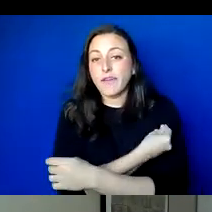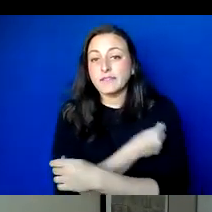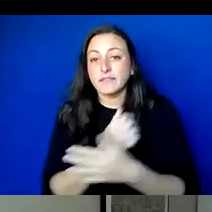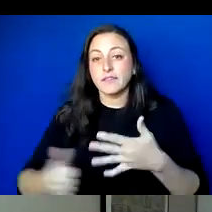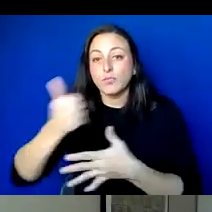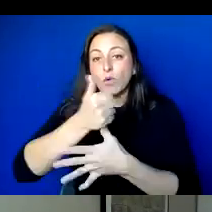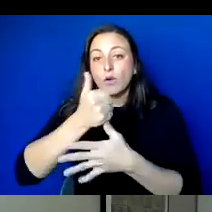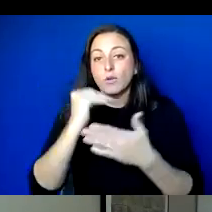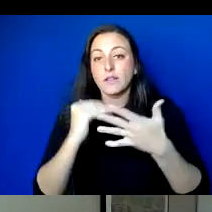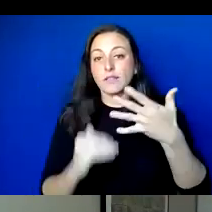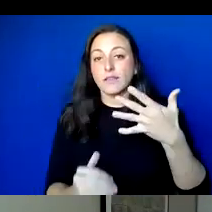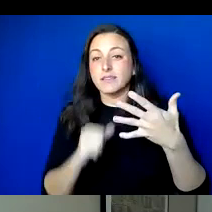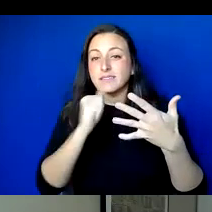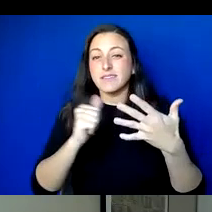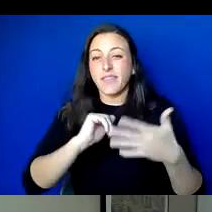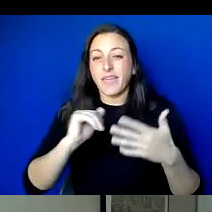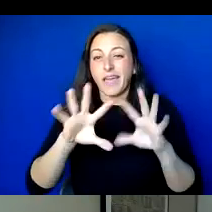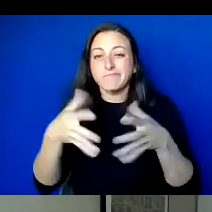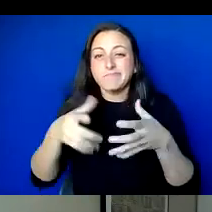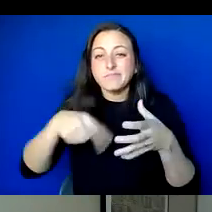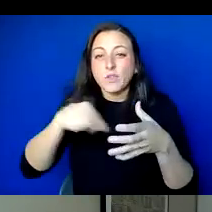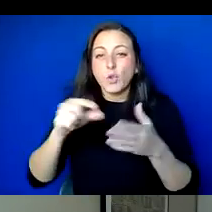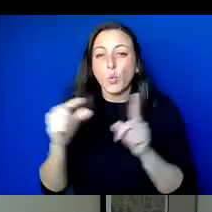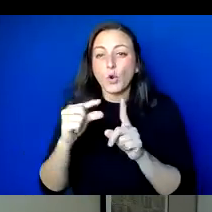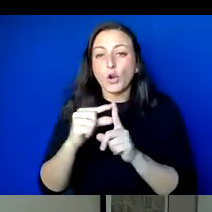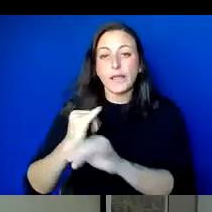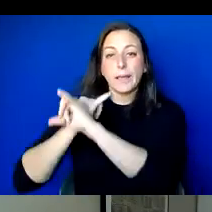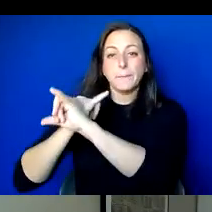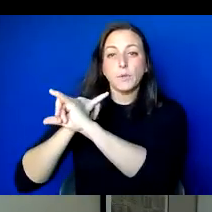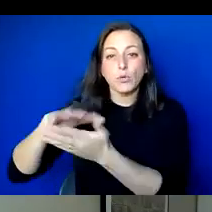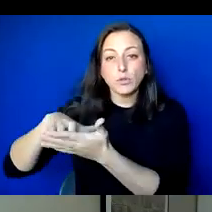sort of the catch-all term of immunosuppressed or immunocompromised. I wonder if you guys can talk